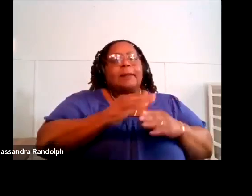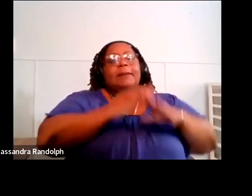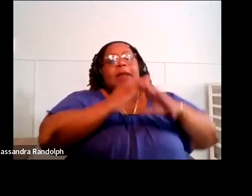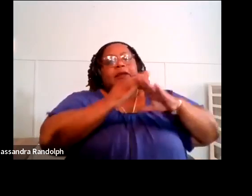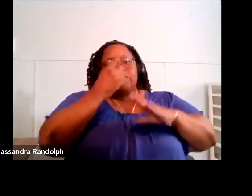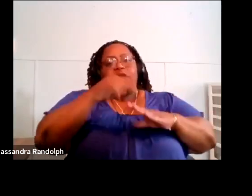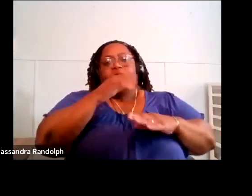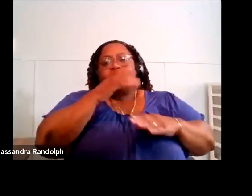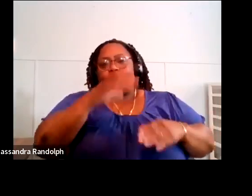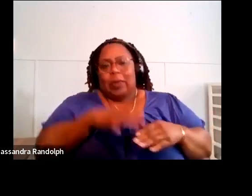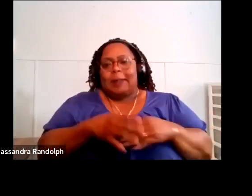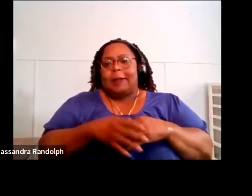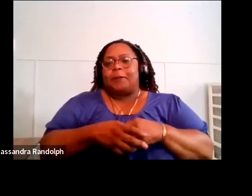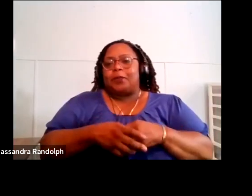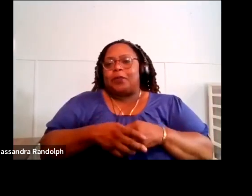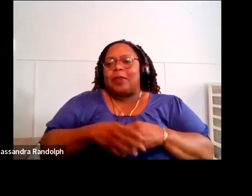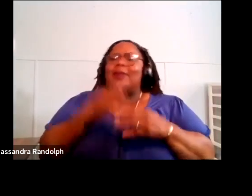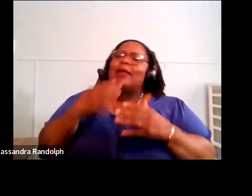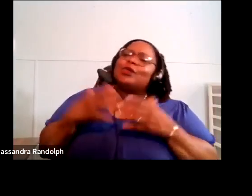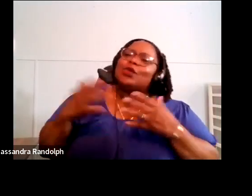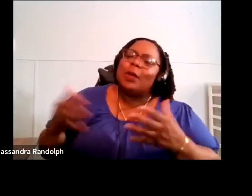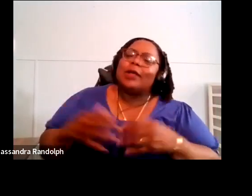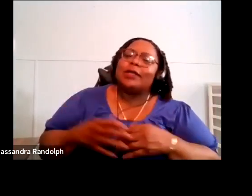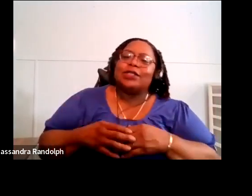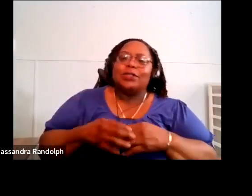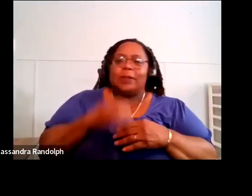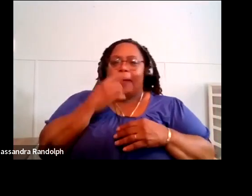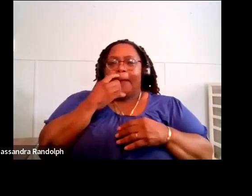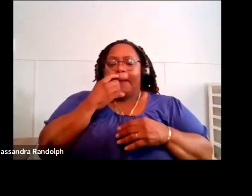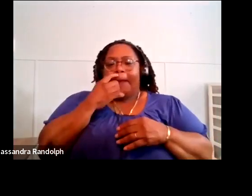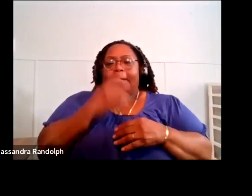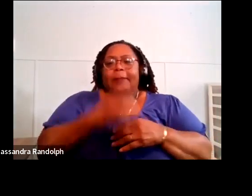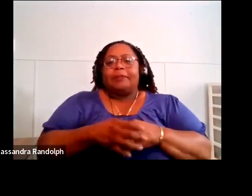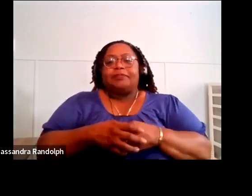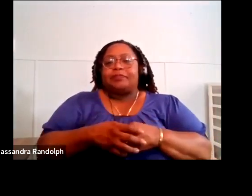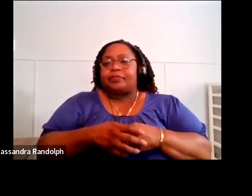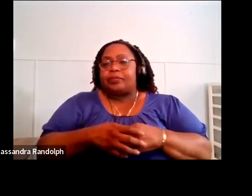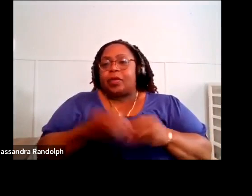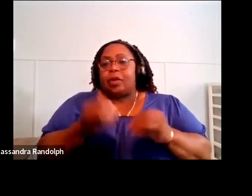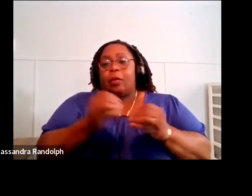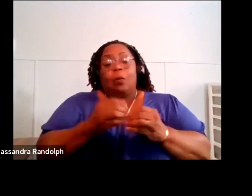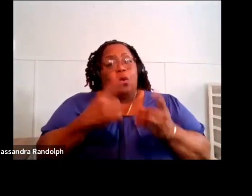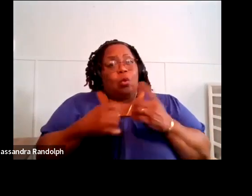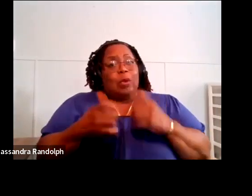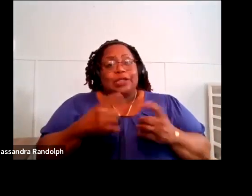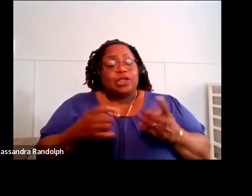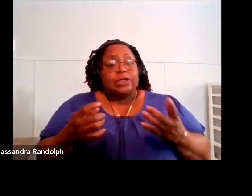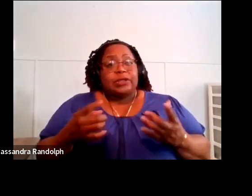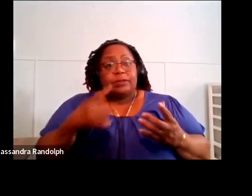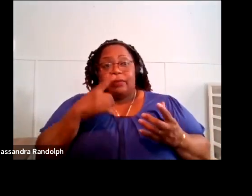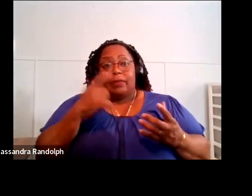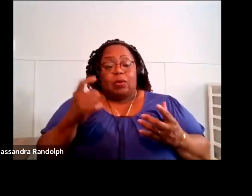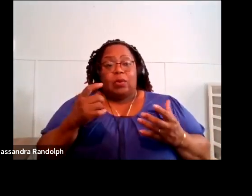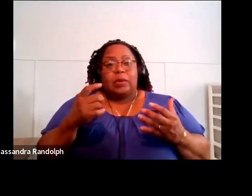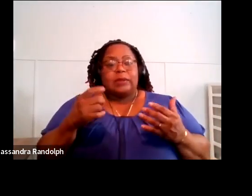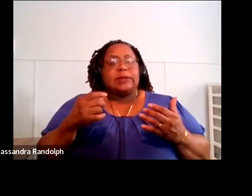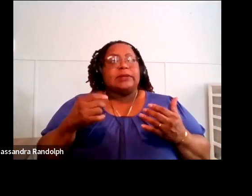Definitely double down on the financial commitments and change the policies so there are less barriers for these